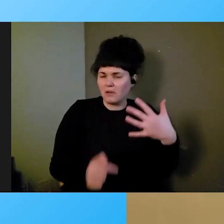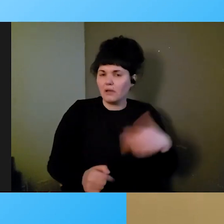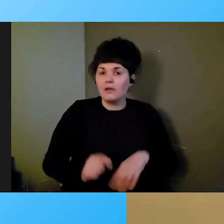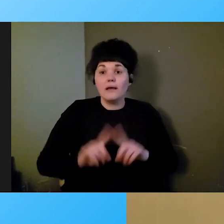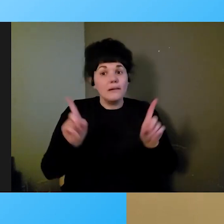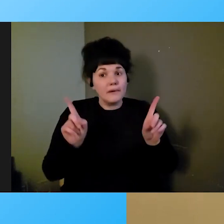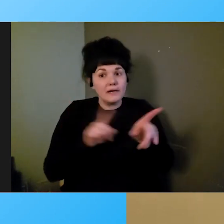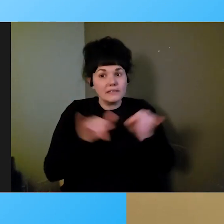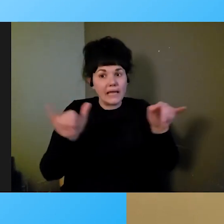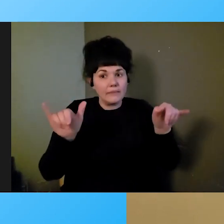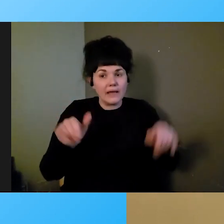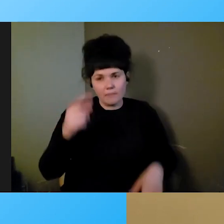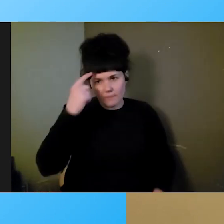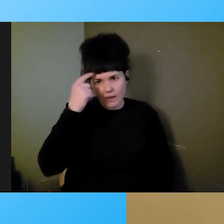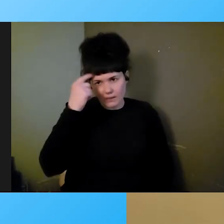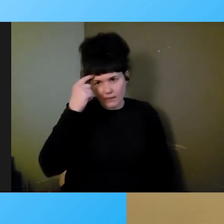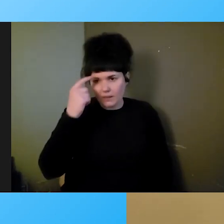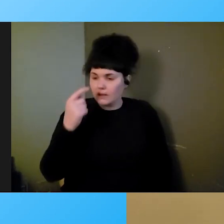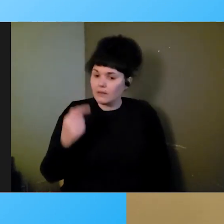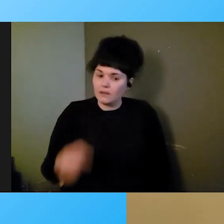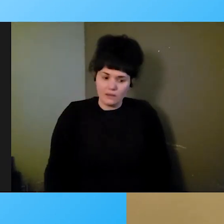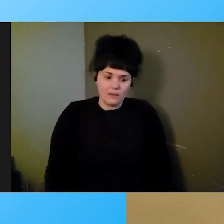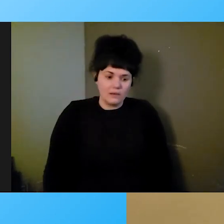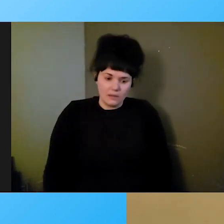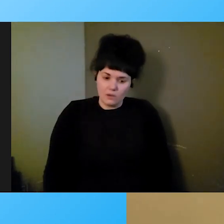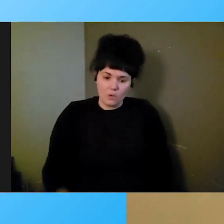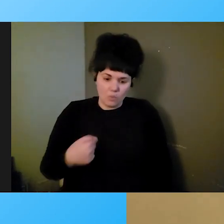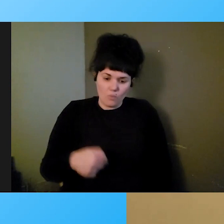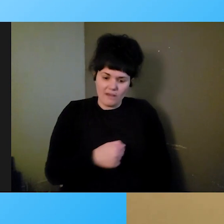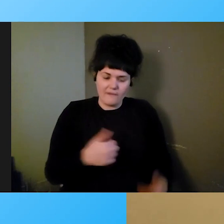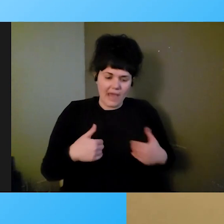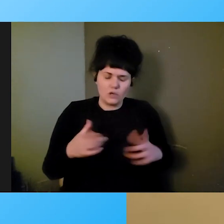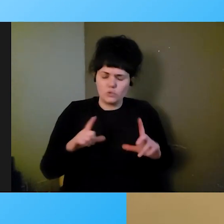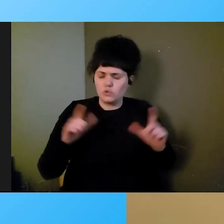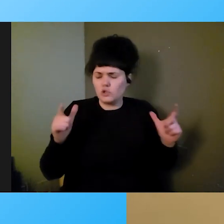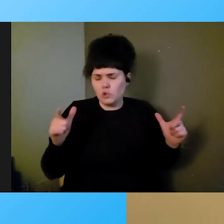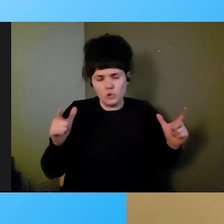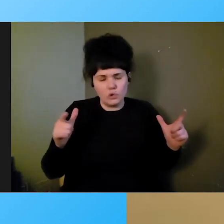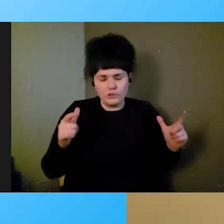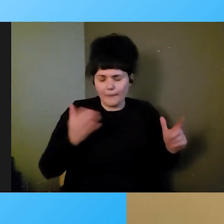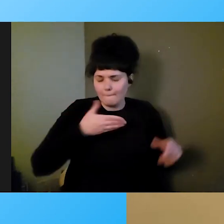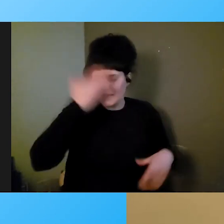I think there's been a huge missed opportunity in explaining